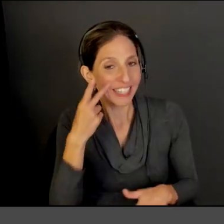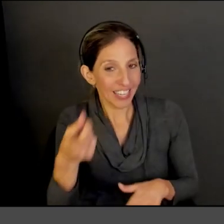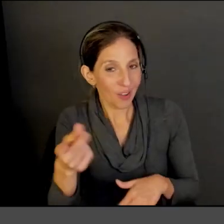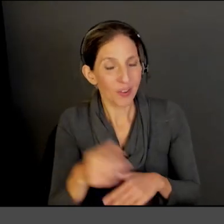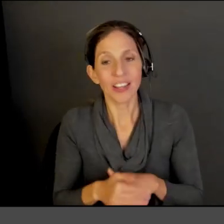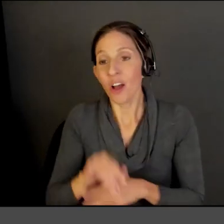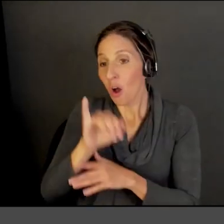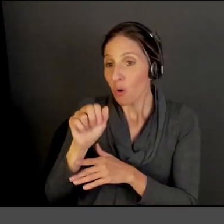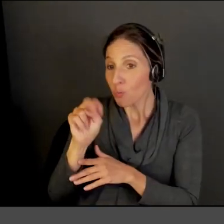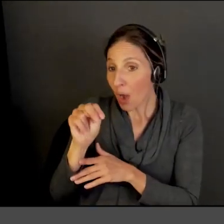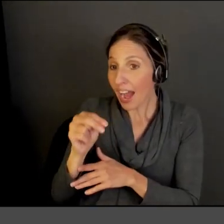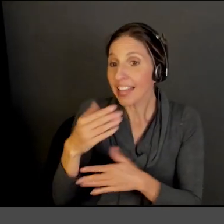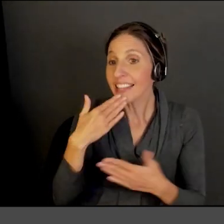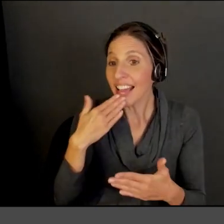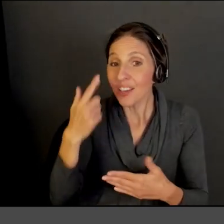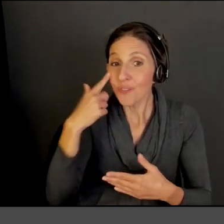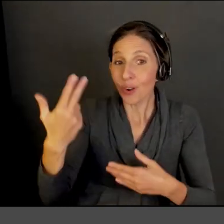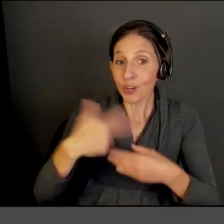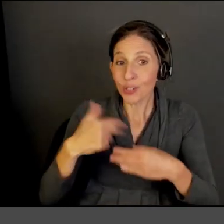AND LET'S LET'S GET TO THE CONVERSATION.